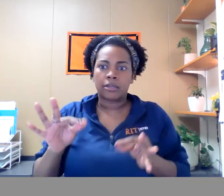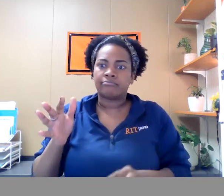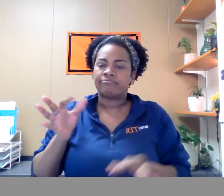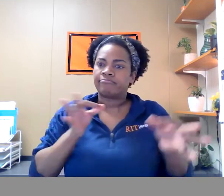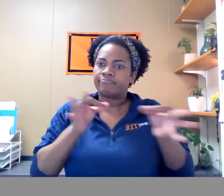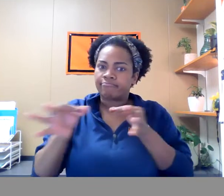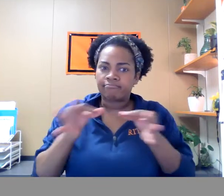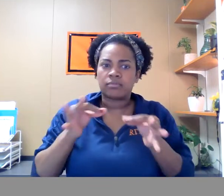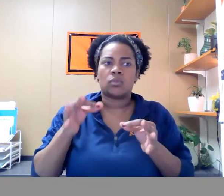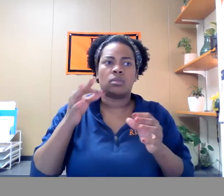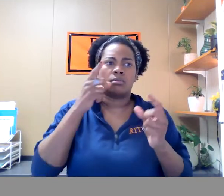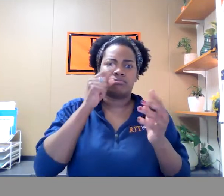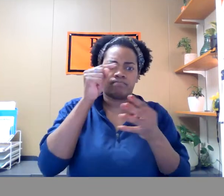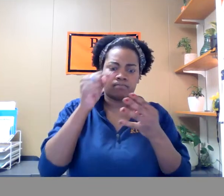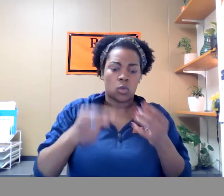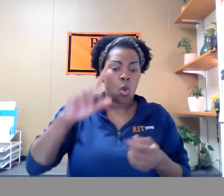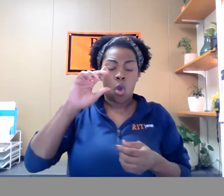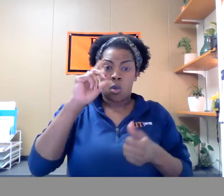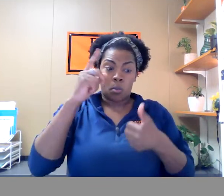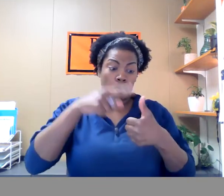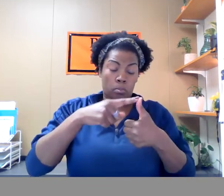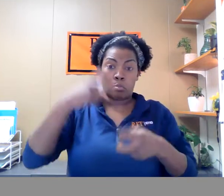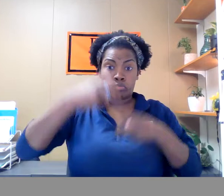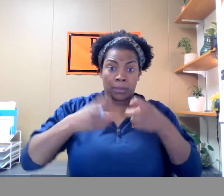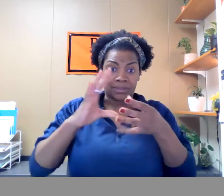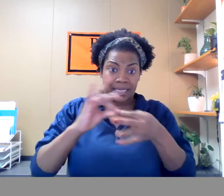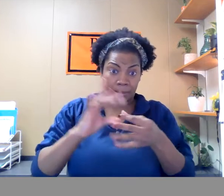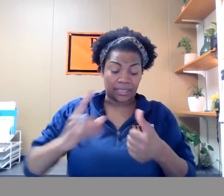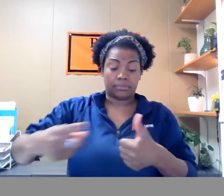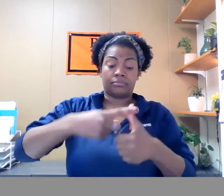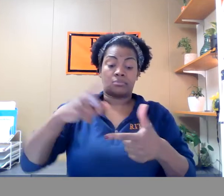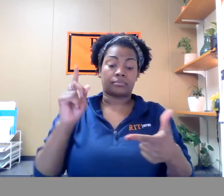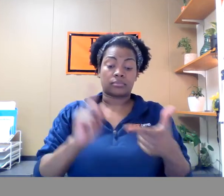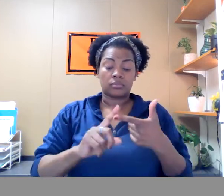Now, I just emphasized what points need to be made in the presentation,